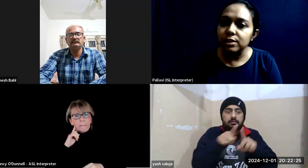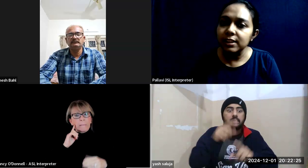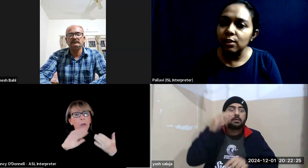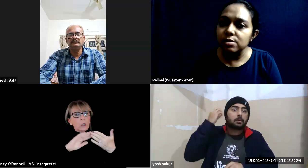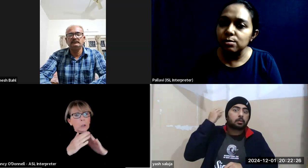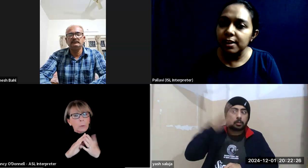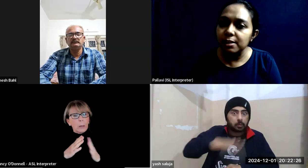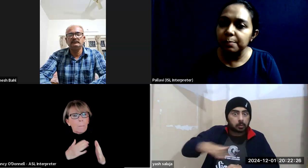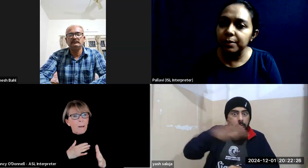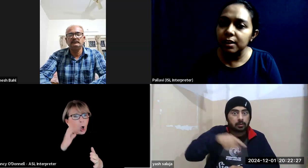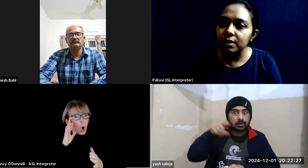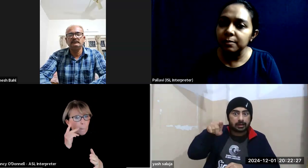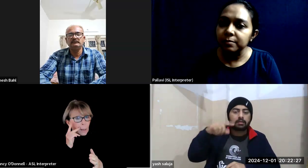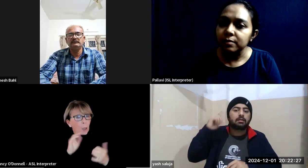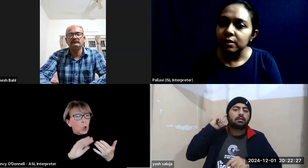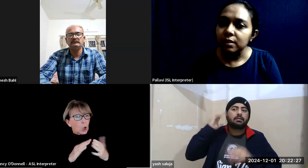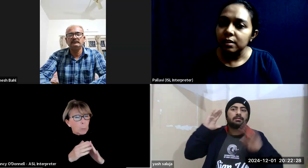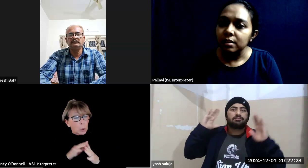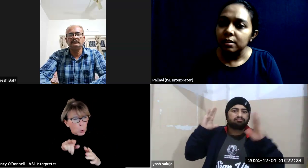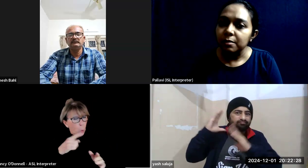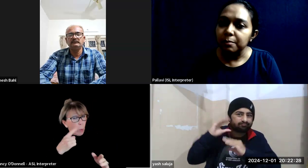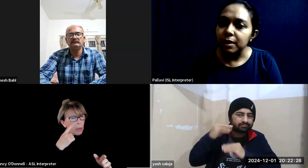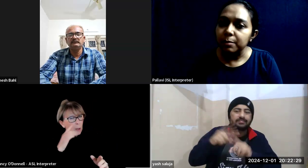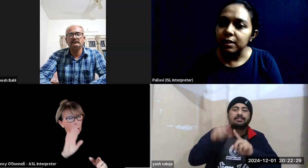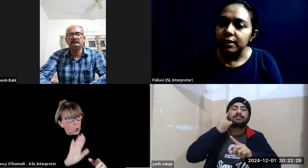would it really also help in